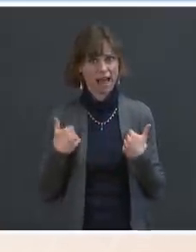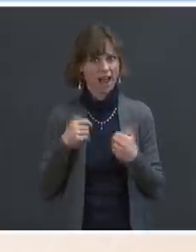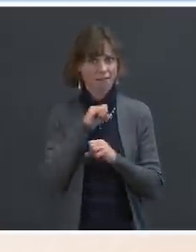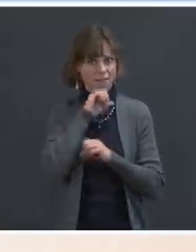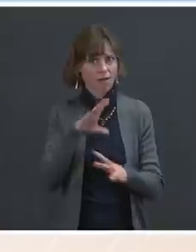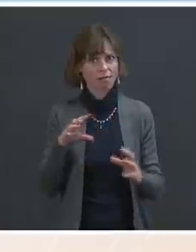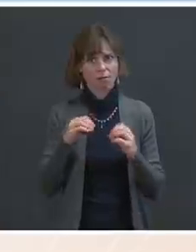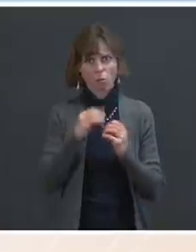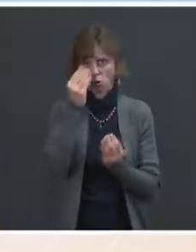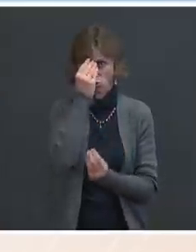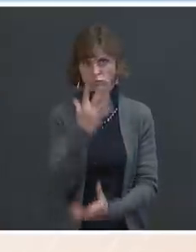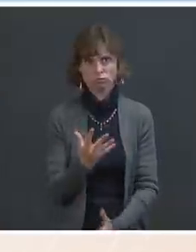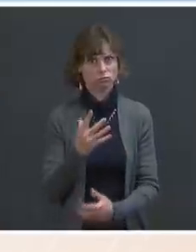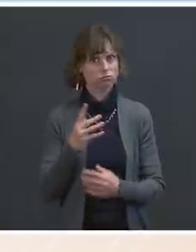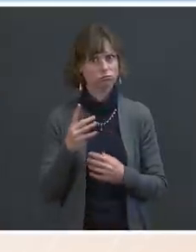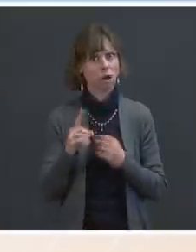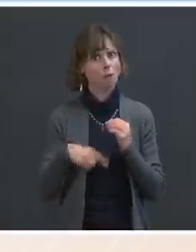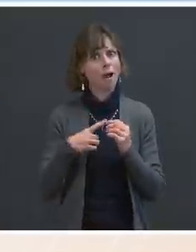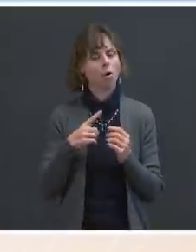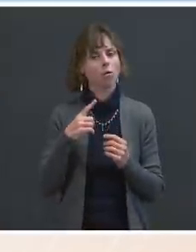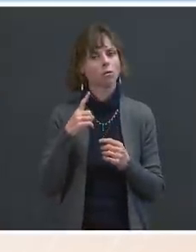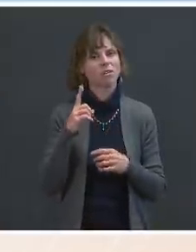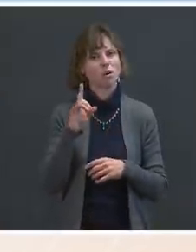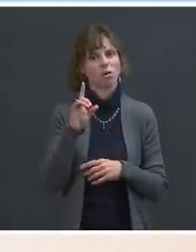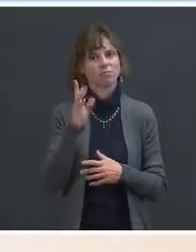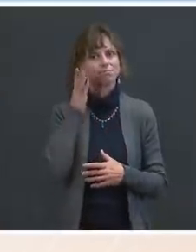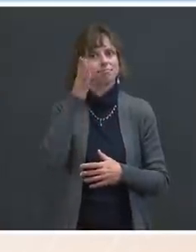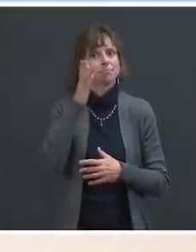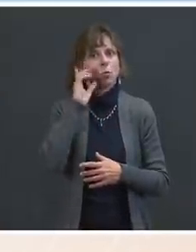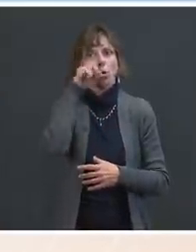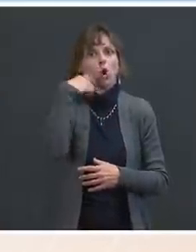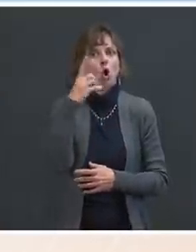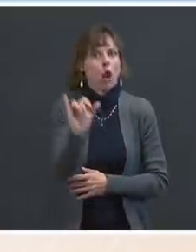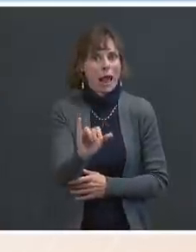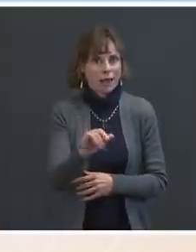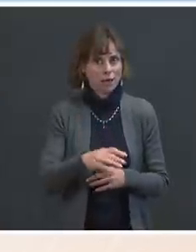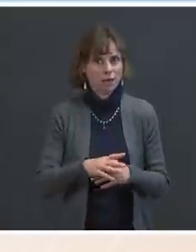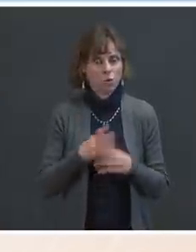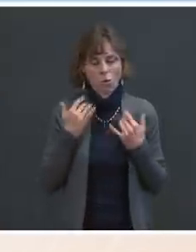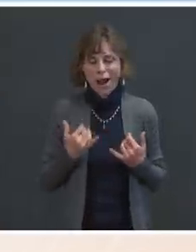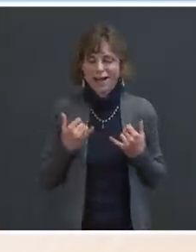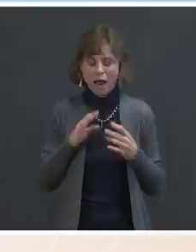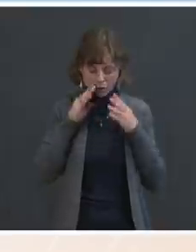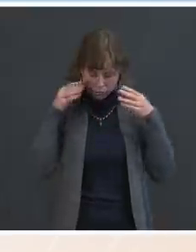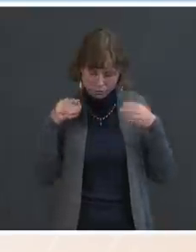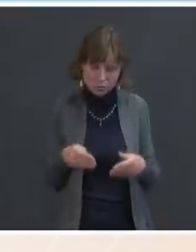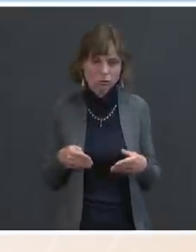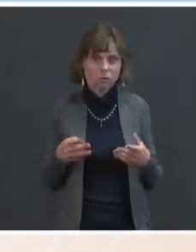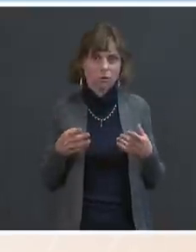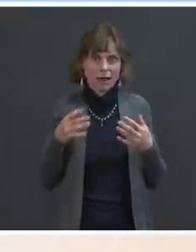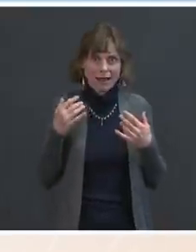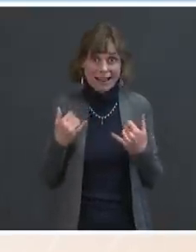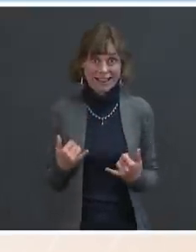in terms of what that will look like. We first need to focus on -- right now we're still in a circumstance where there isn't enough supply for the Amer- --